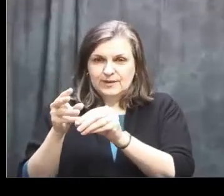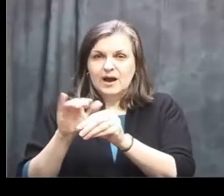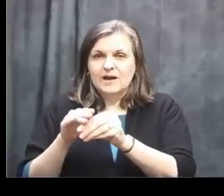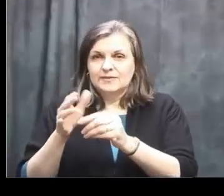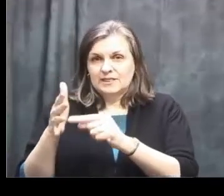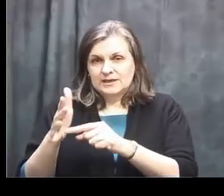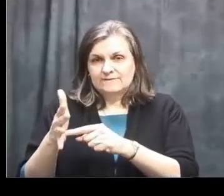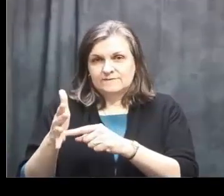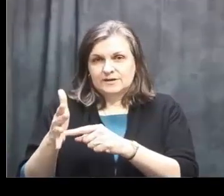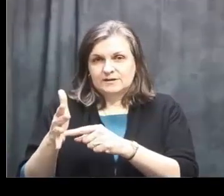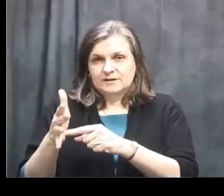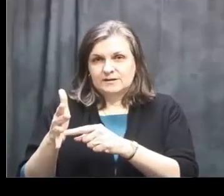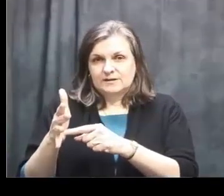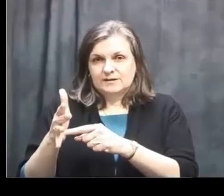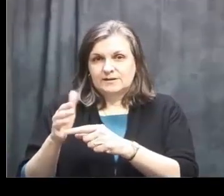and this movement of water